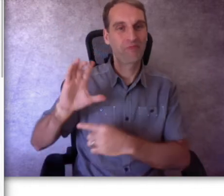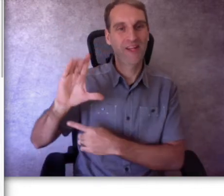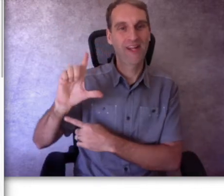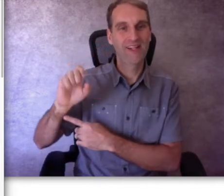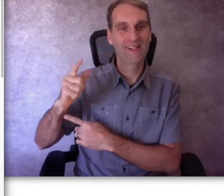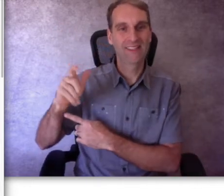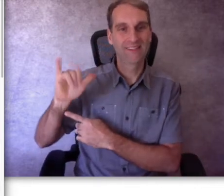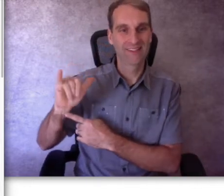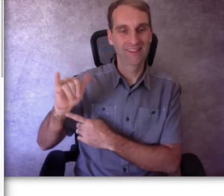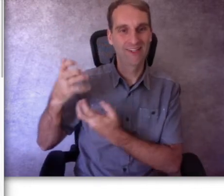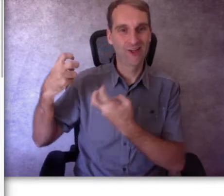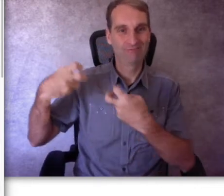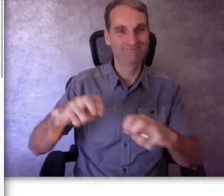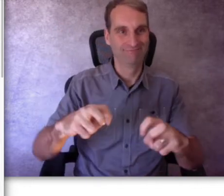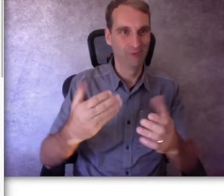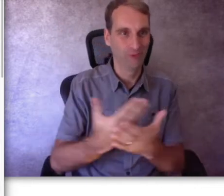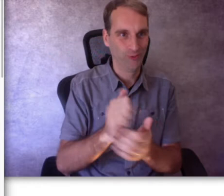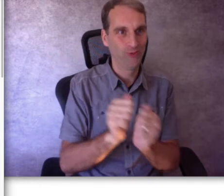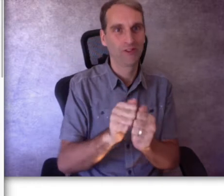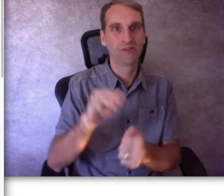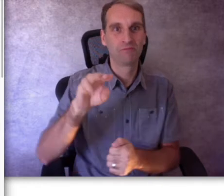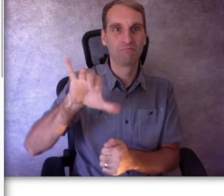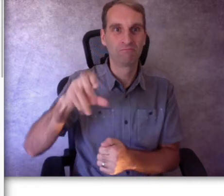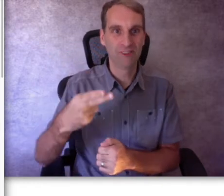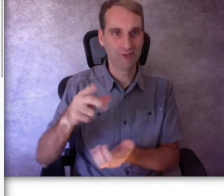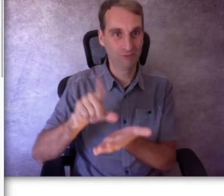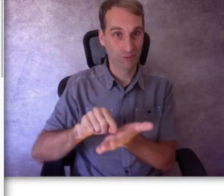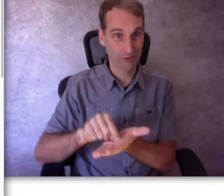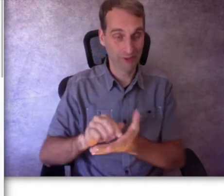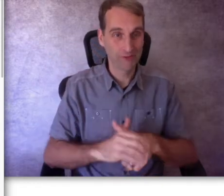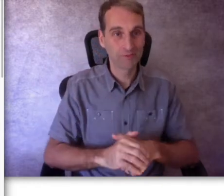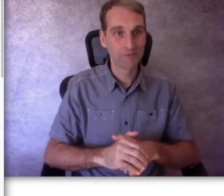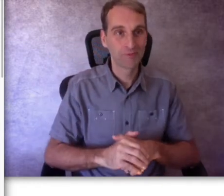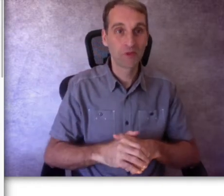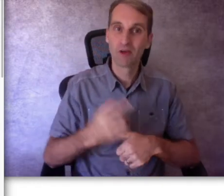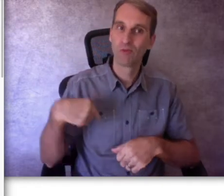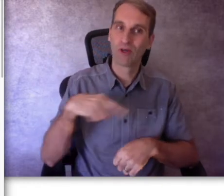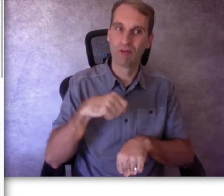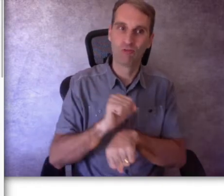We've transitioned from our legacy platform into this new 2.0 iteration in collaboration with Michigan Publishing.